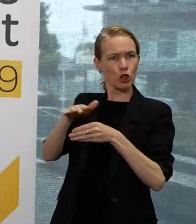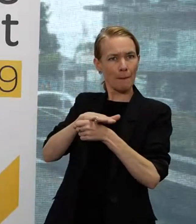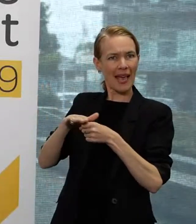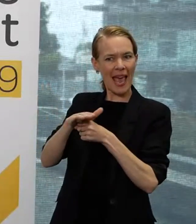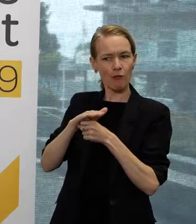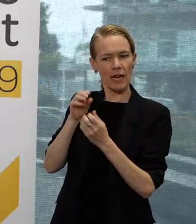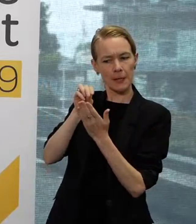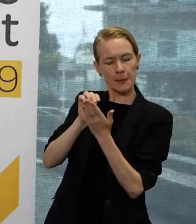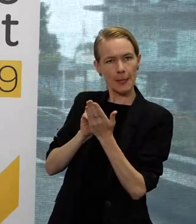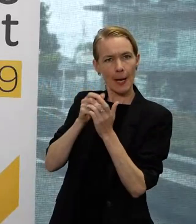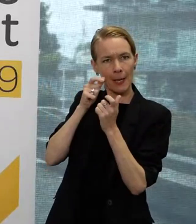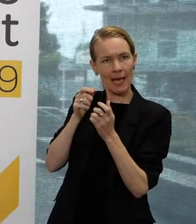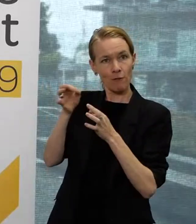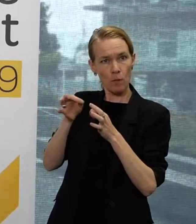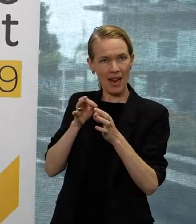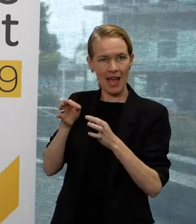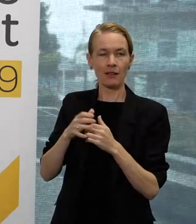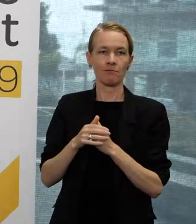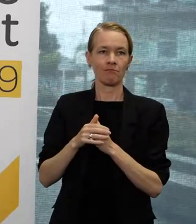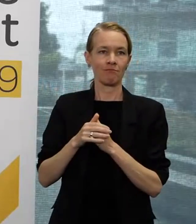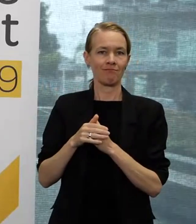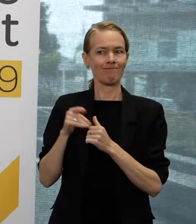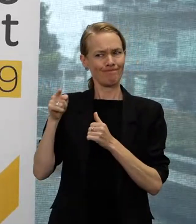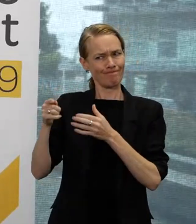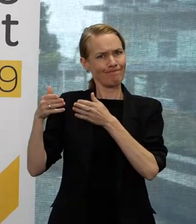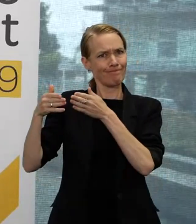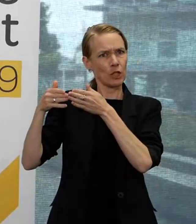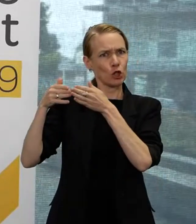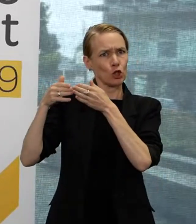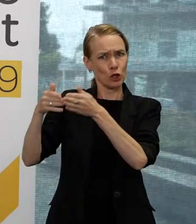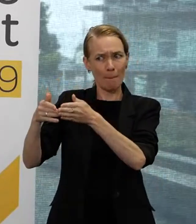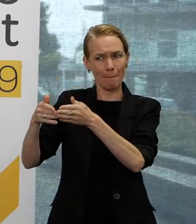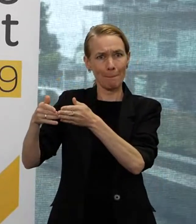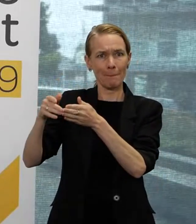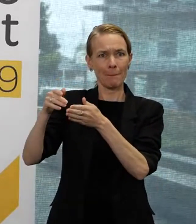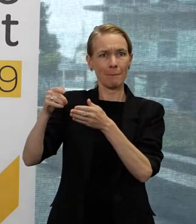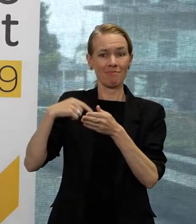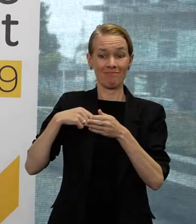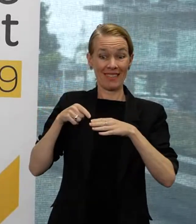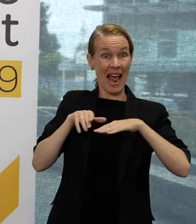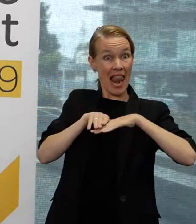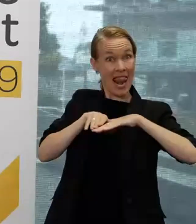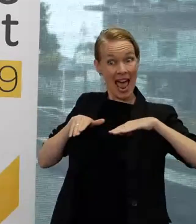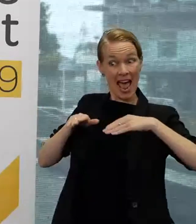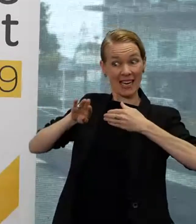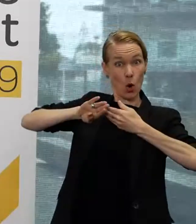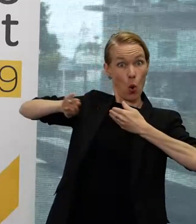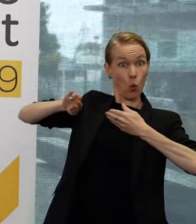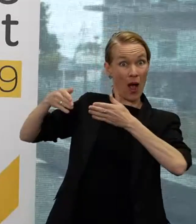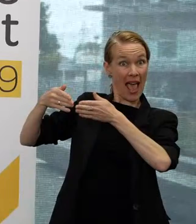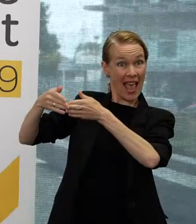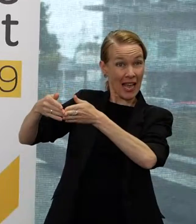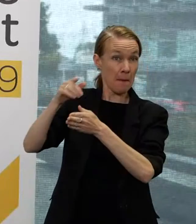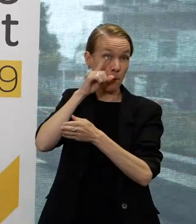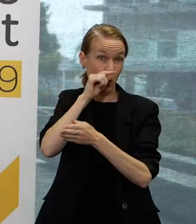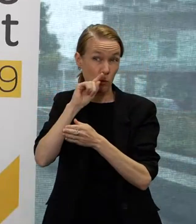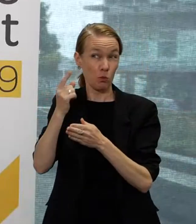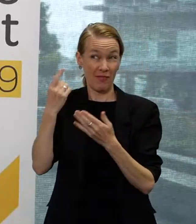an opportunity to keep the vessel either at anchor until the plan's all ready, but contact has already been made with the vessel,